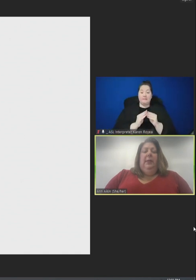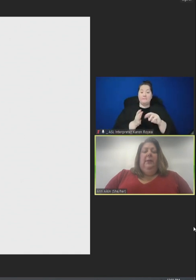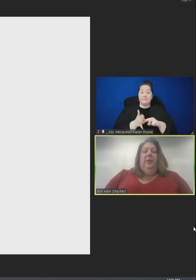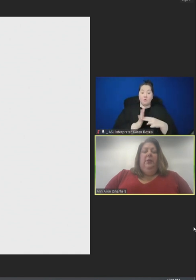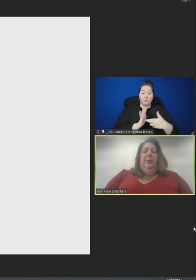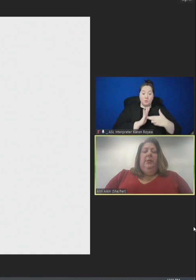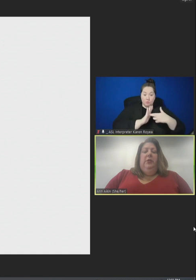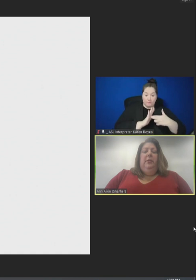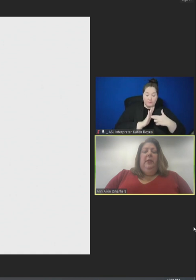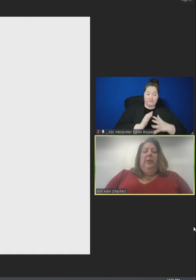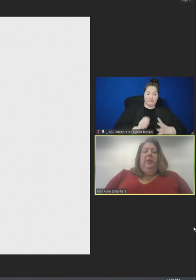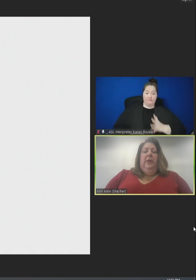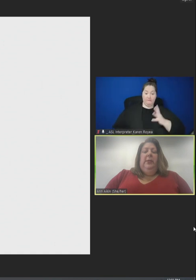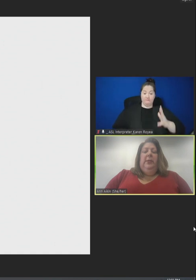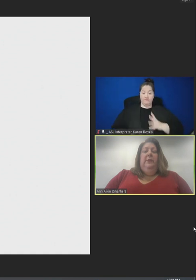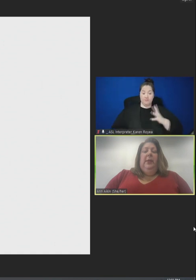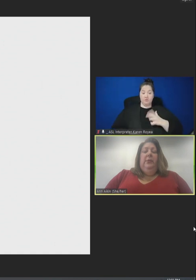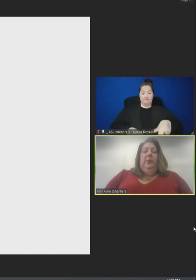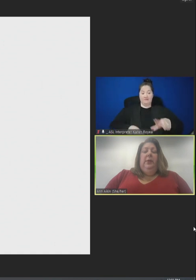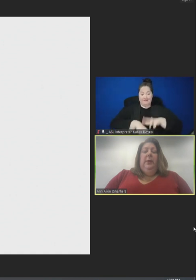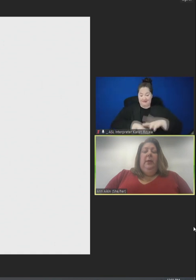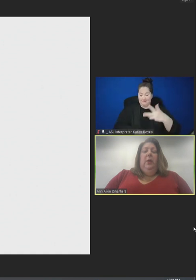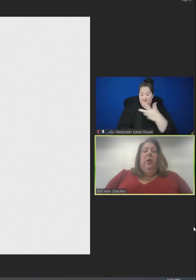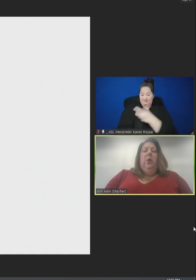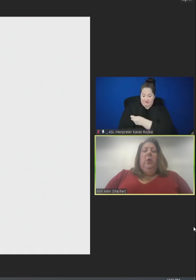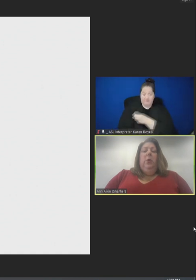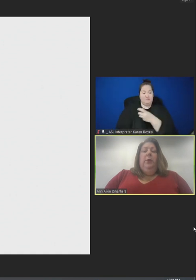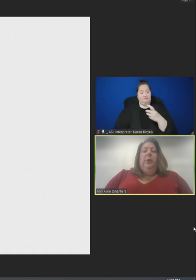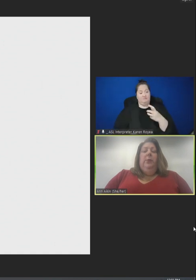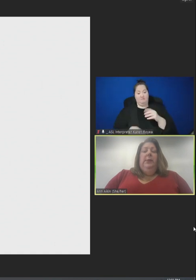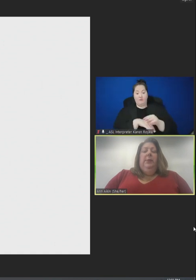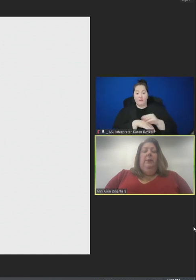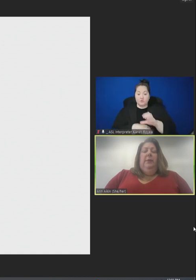the official position of the National Vaccine Advisory Committee or the U.S. Department of